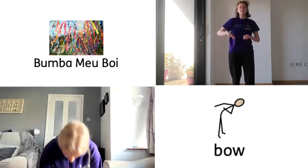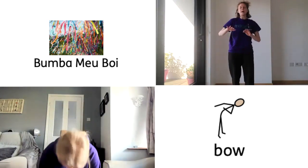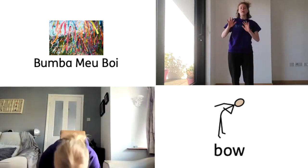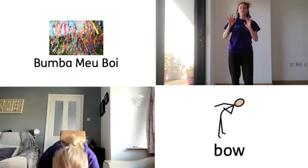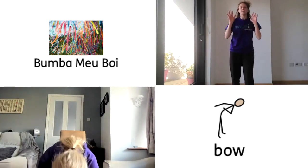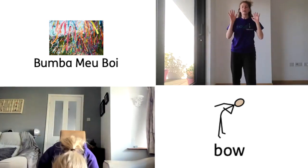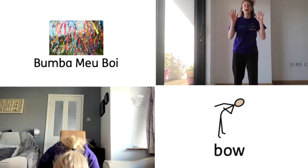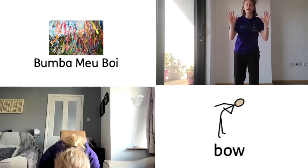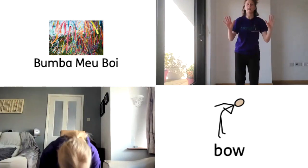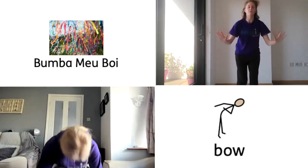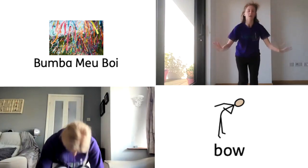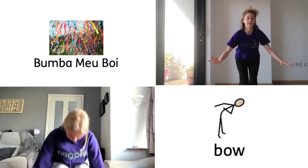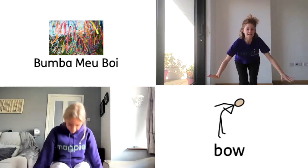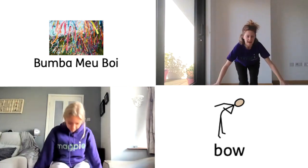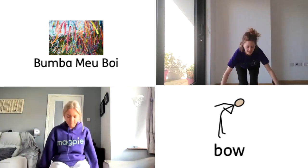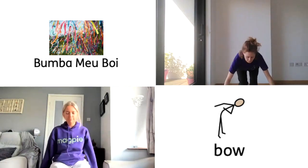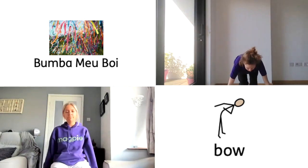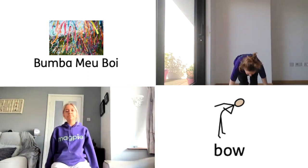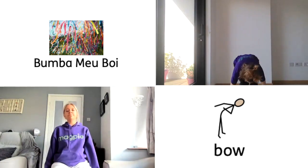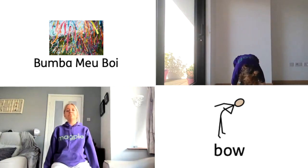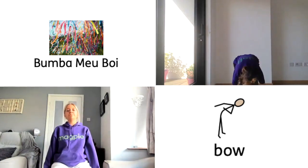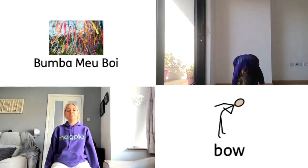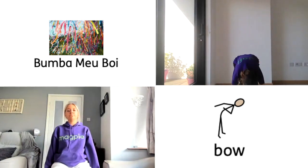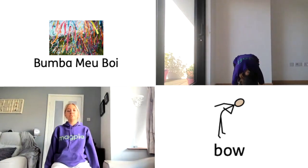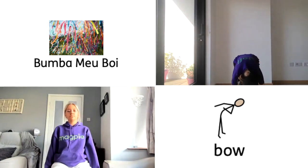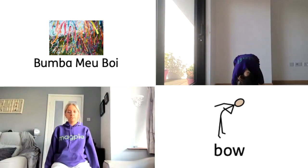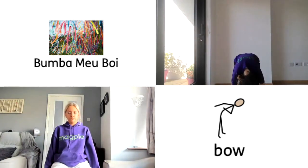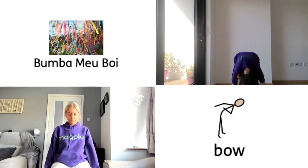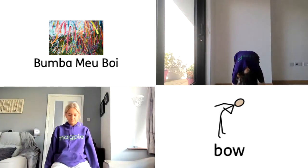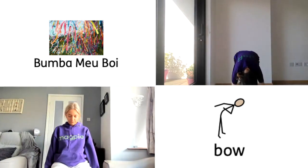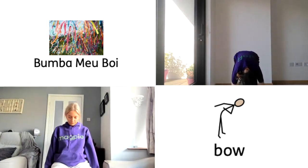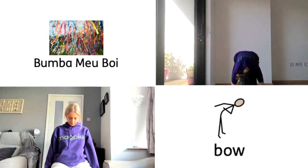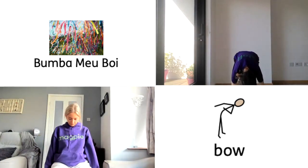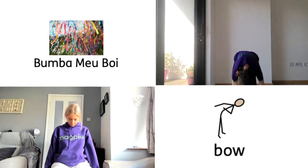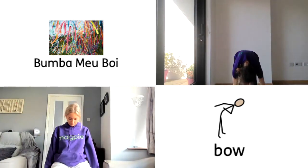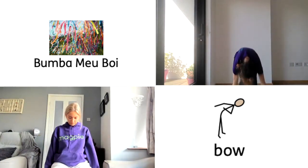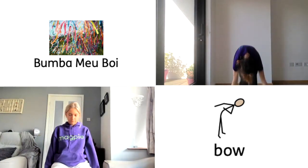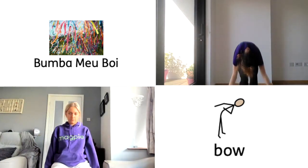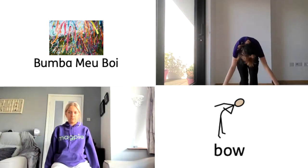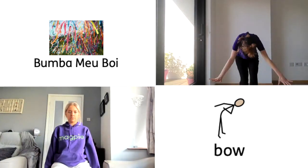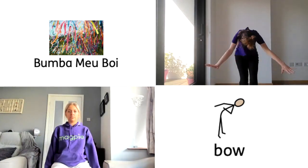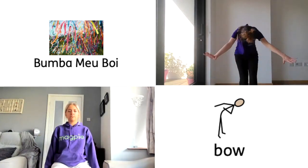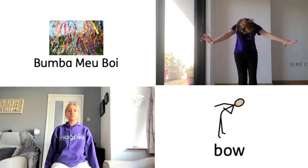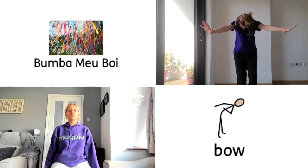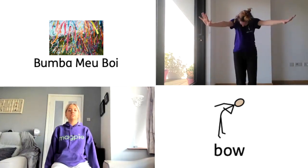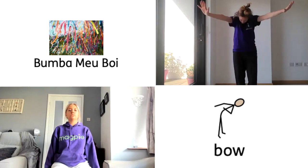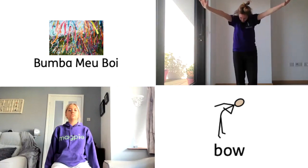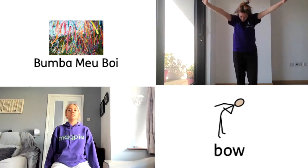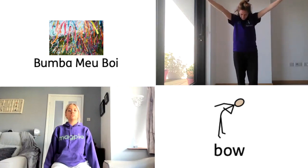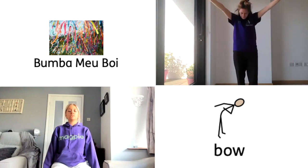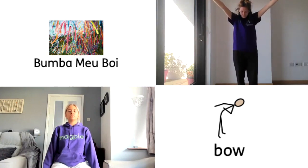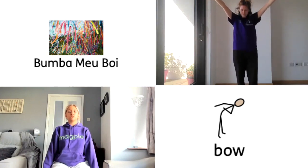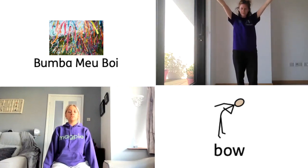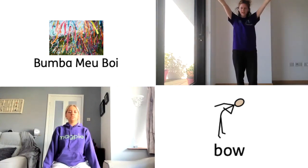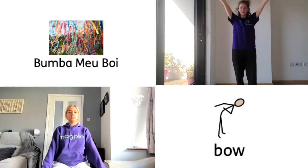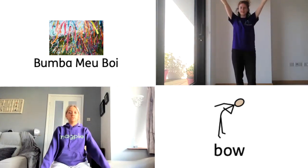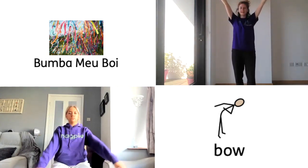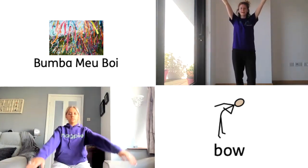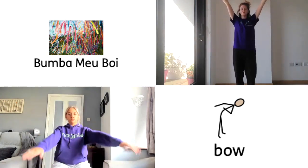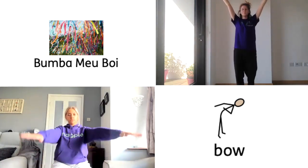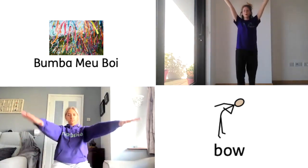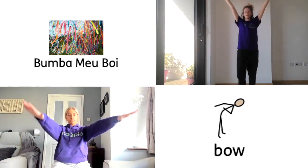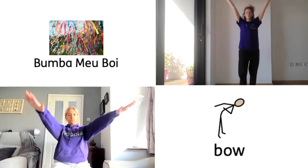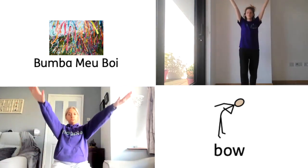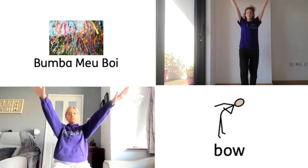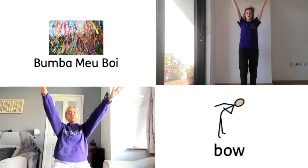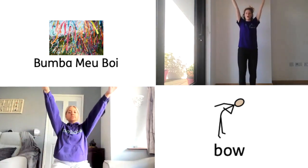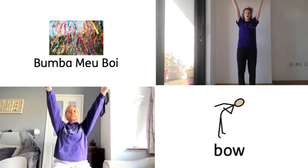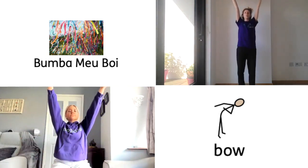about the cow going down and then i'm going to rise up and again you might use your arms